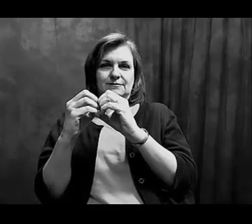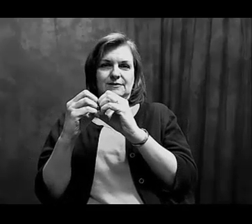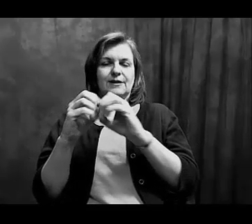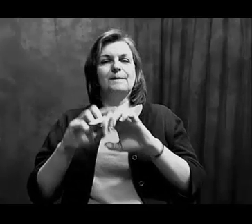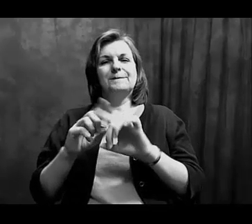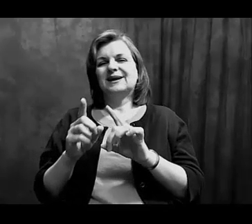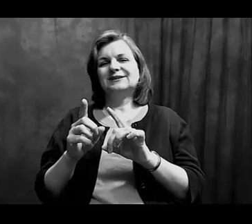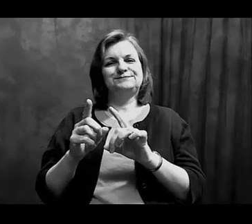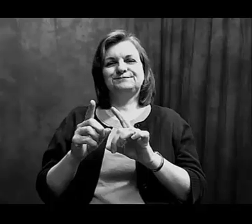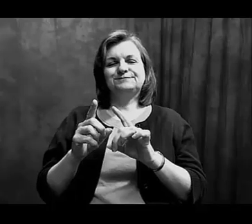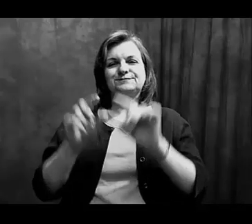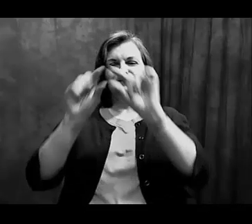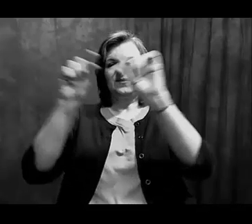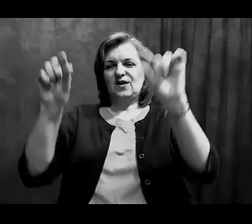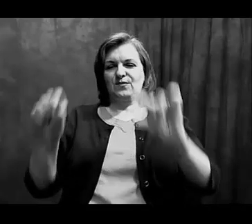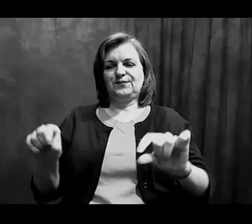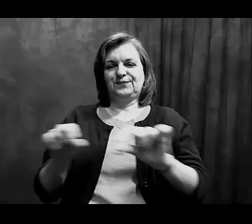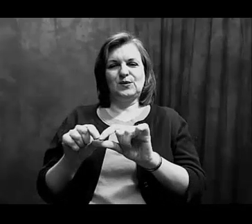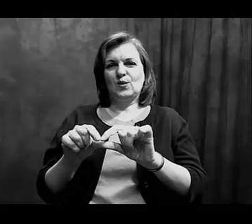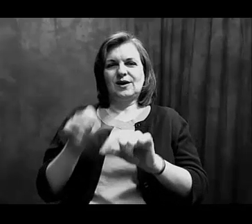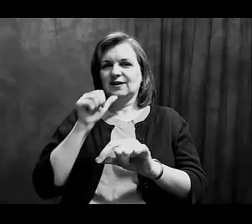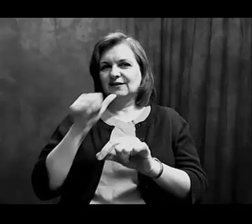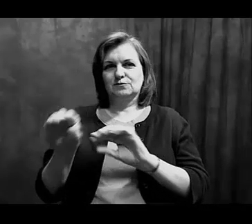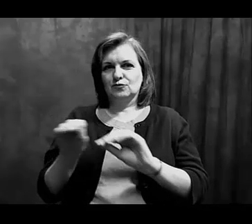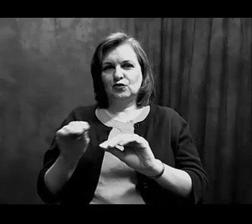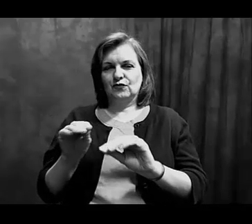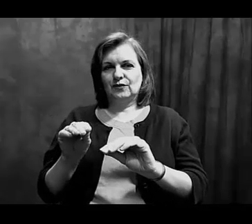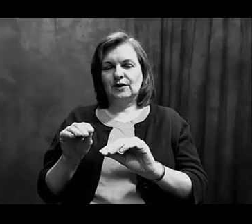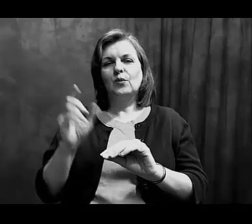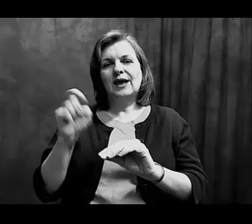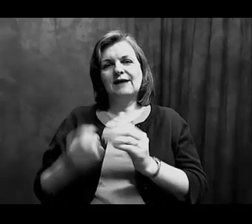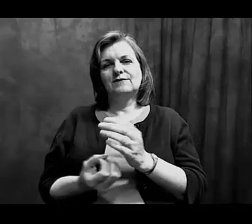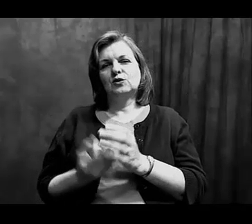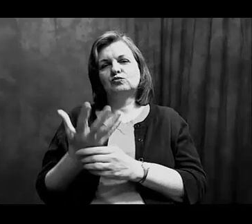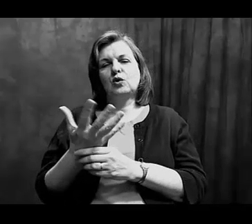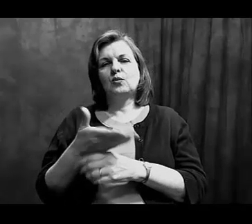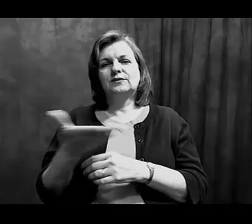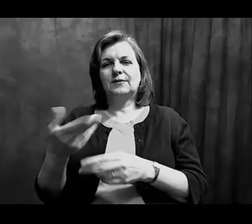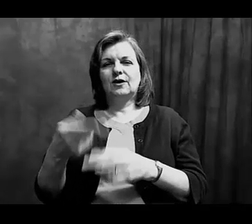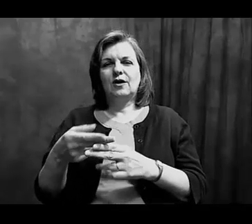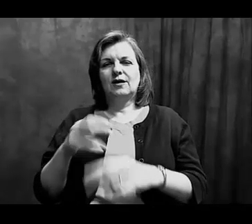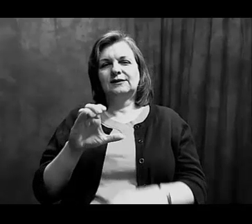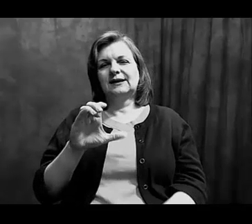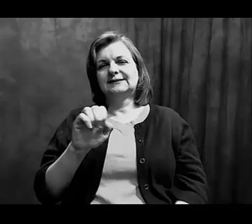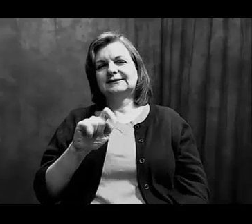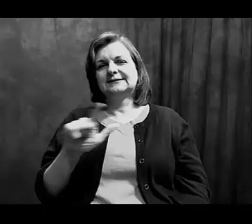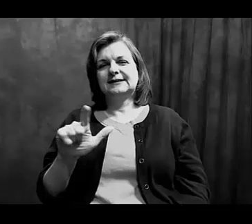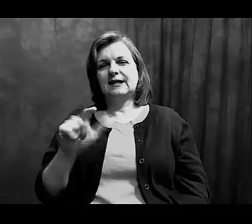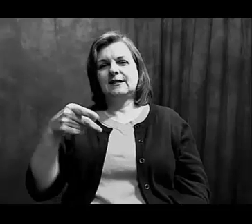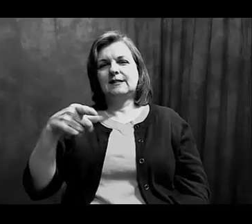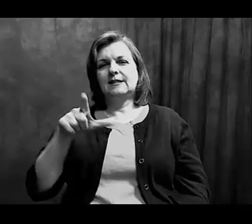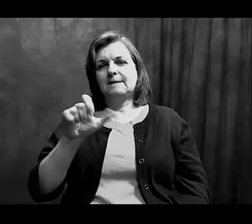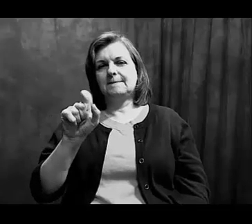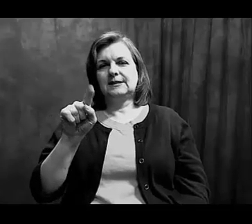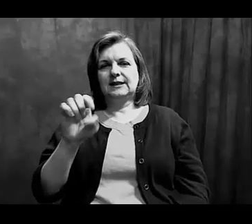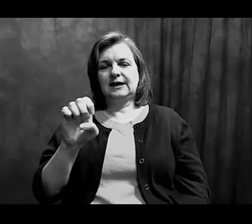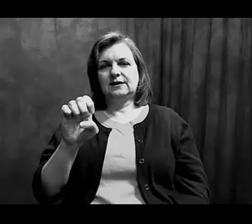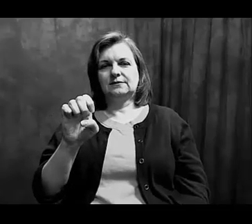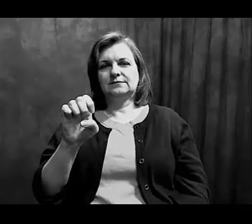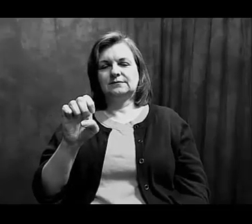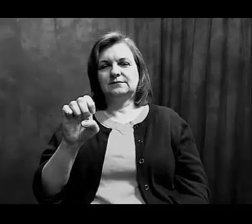the problem is the cell wall -- we actually have to grow something known as the cell plate